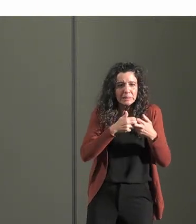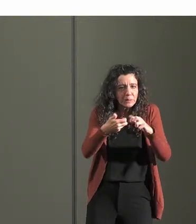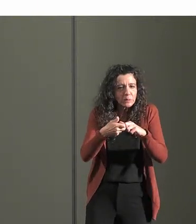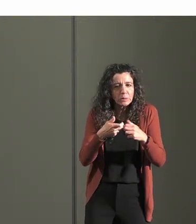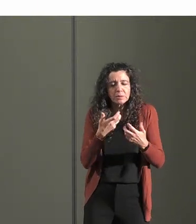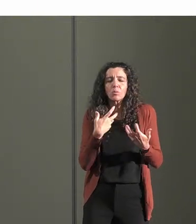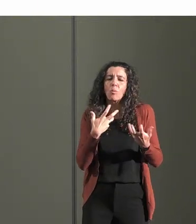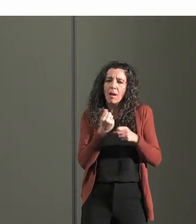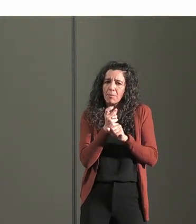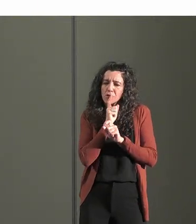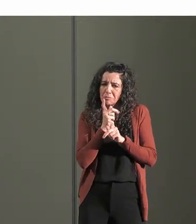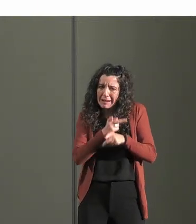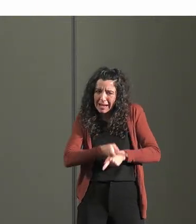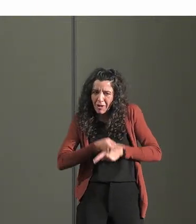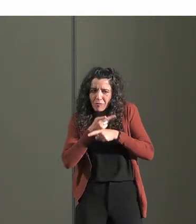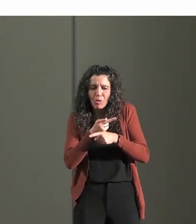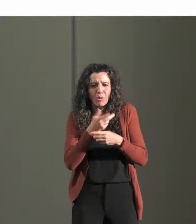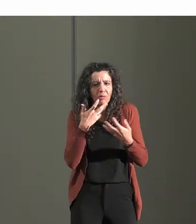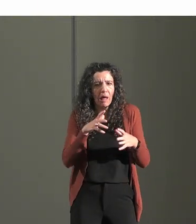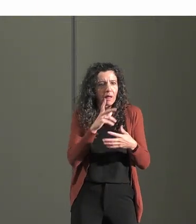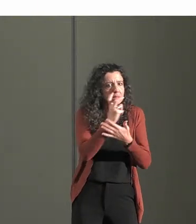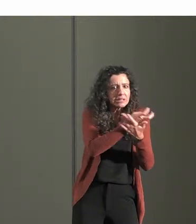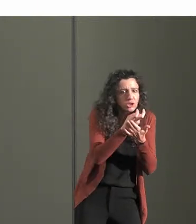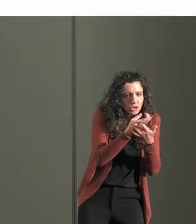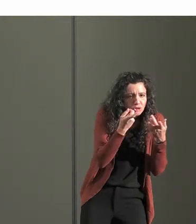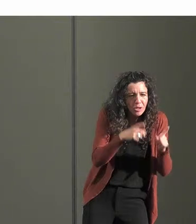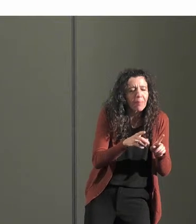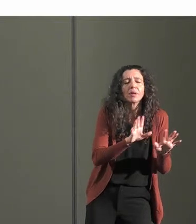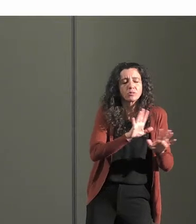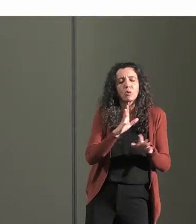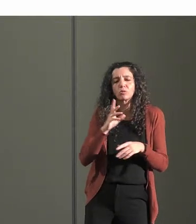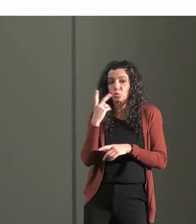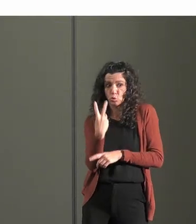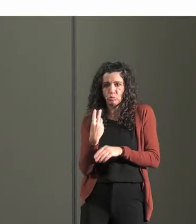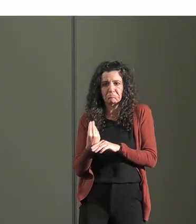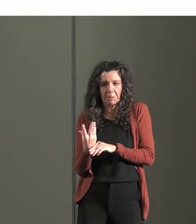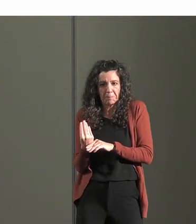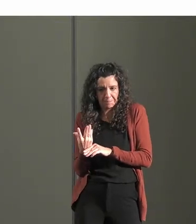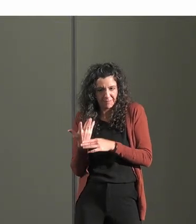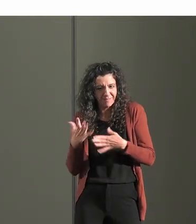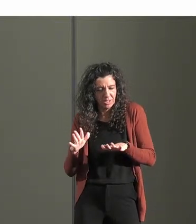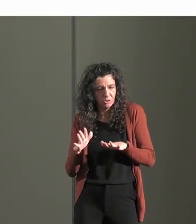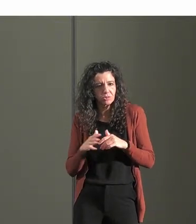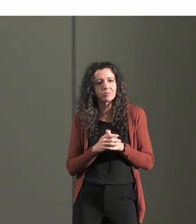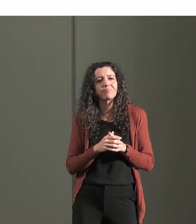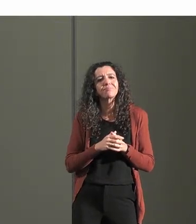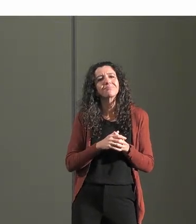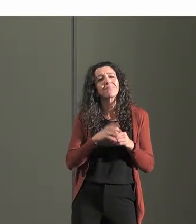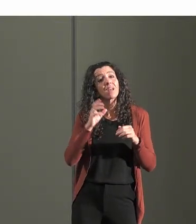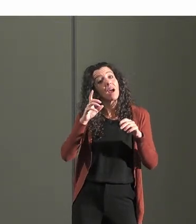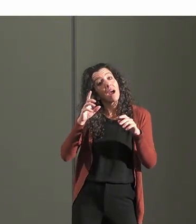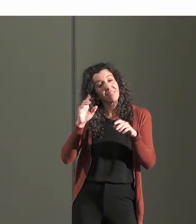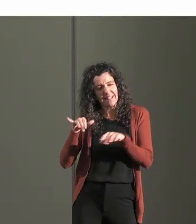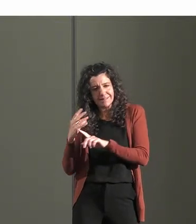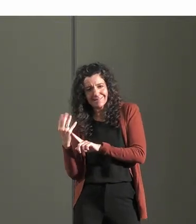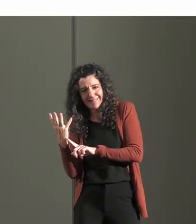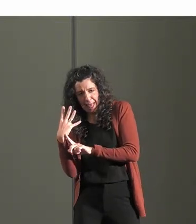many flashes we didn't want to trigger accessibility consideration and not triggering seizures we do the